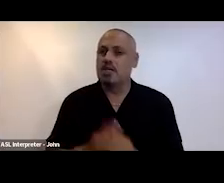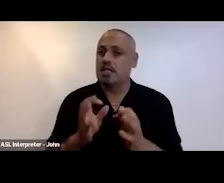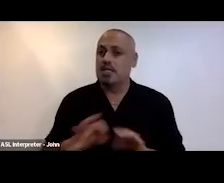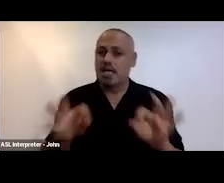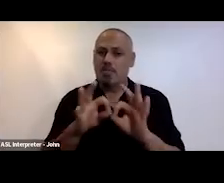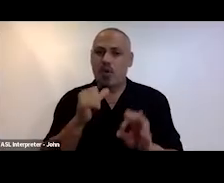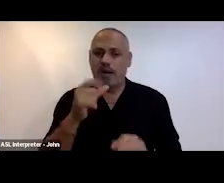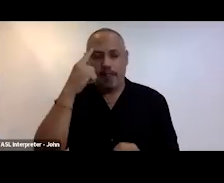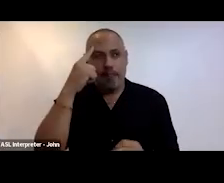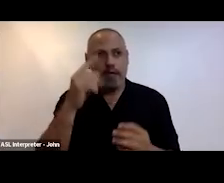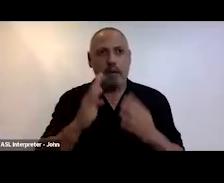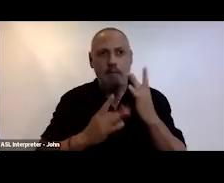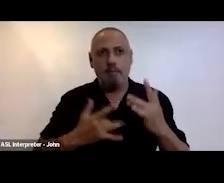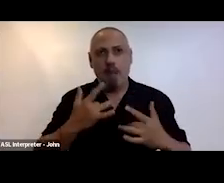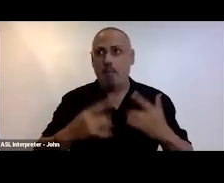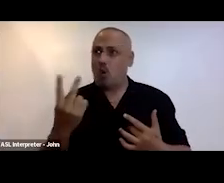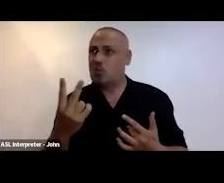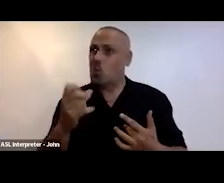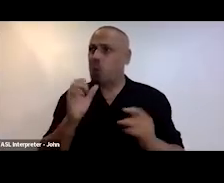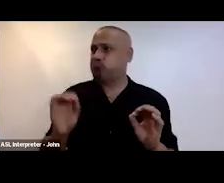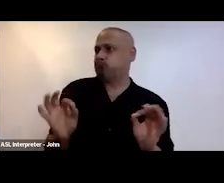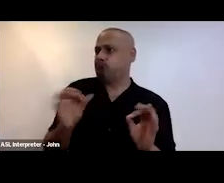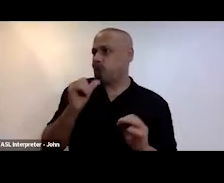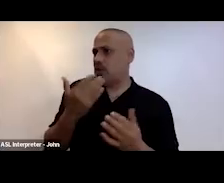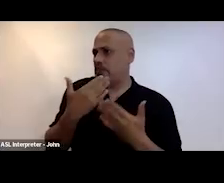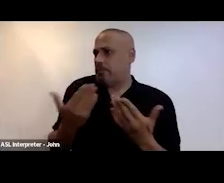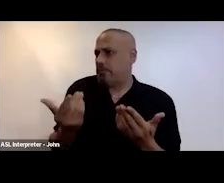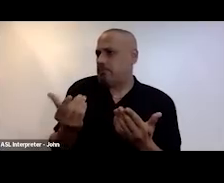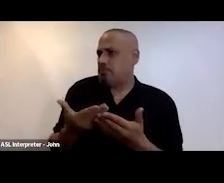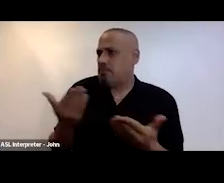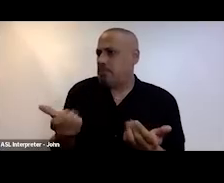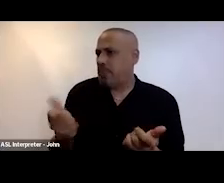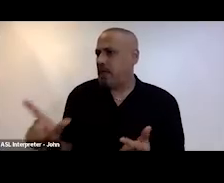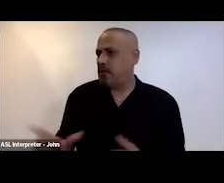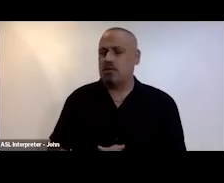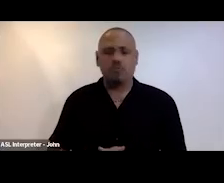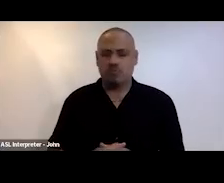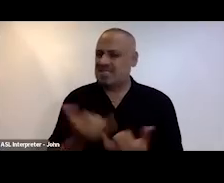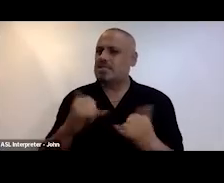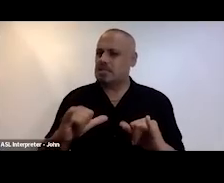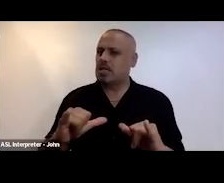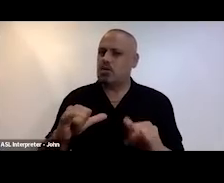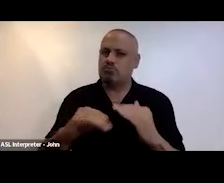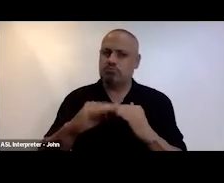bipolar II as not such a big deal because it really can be very disturbing for people and very hard to manage.